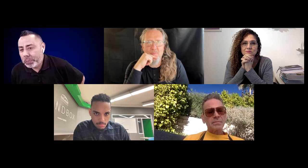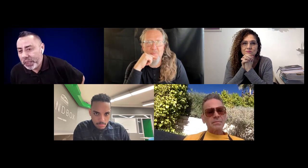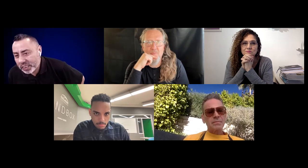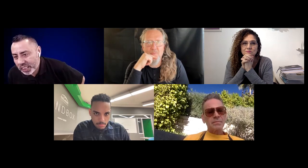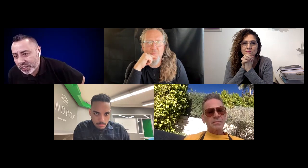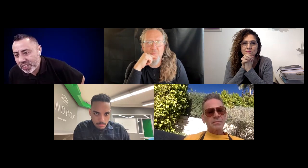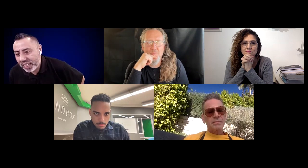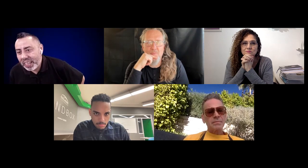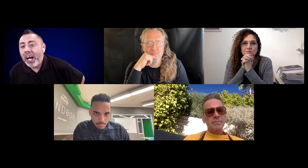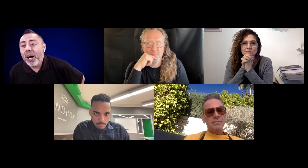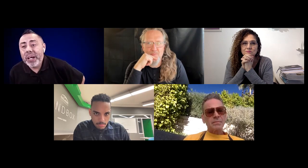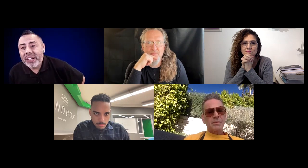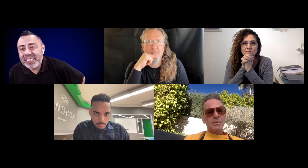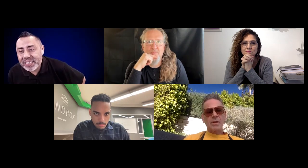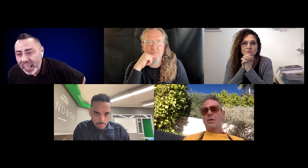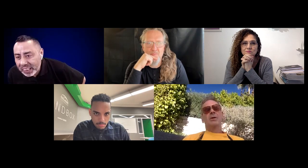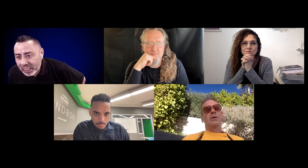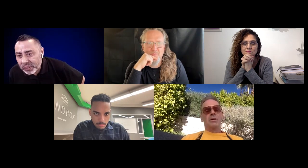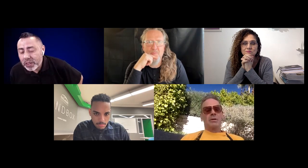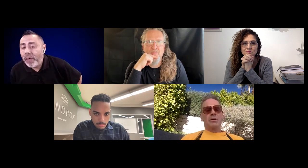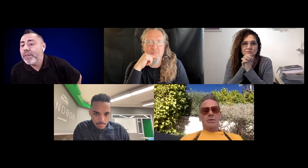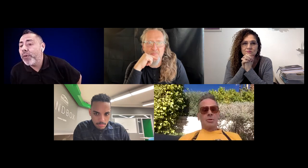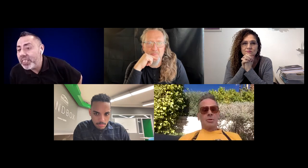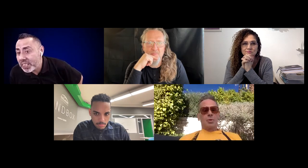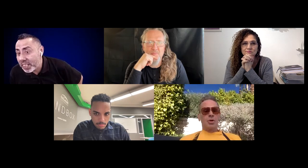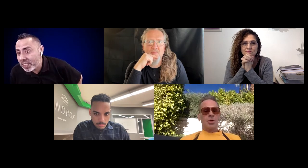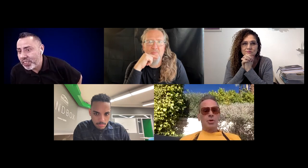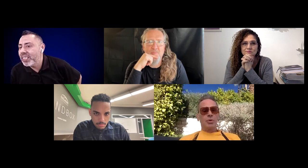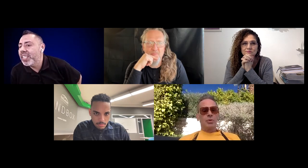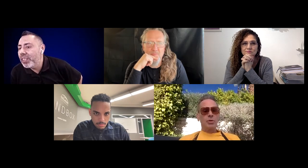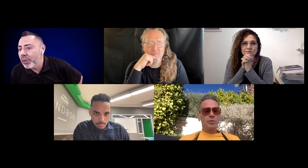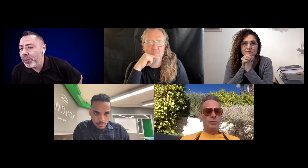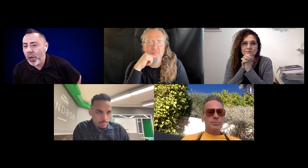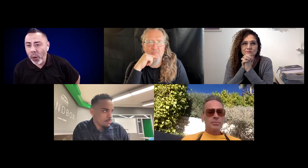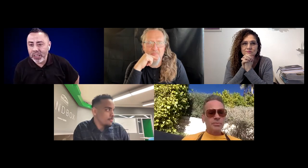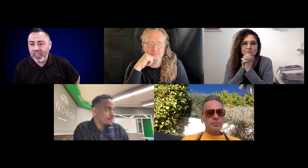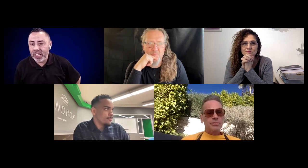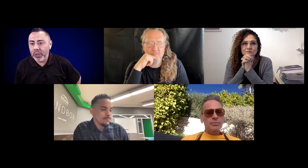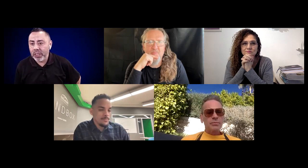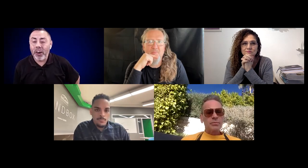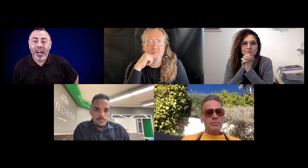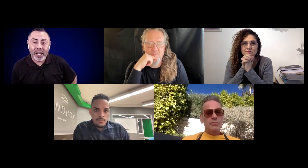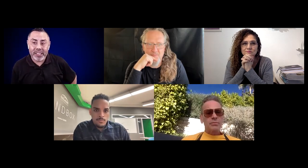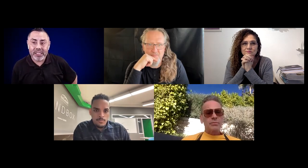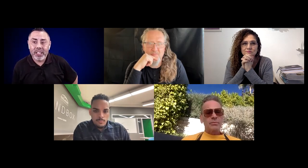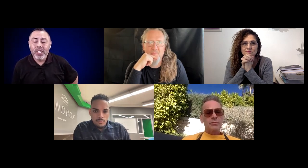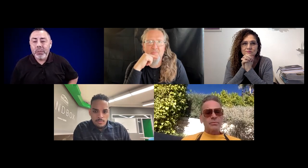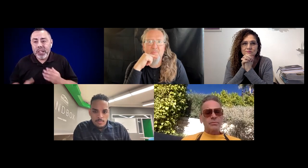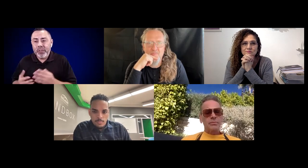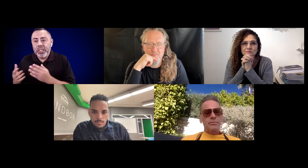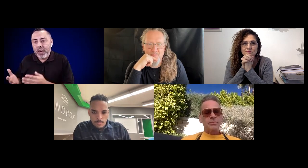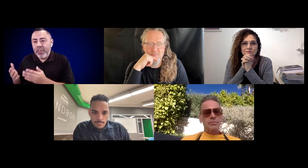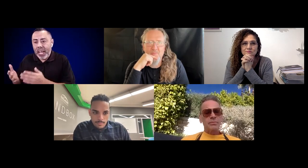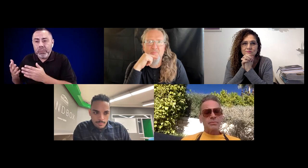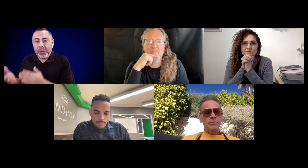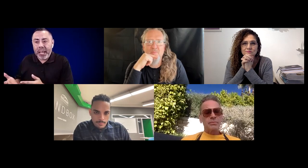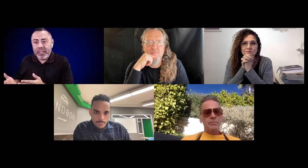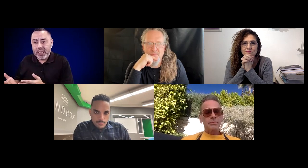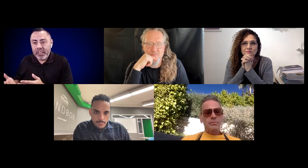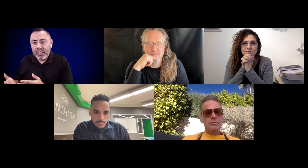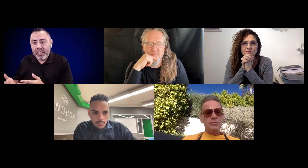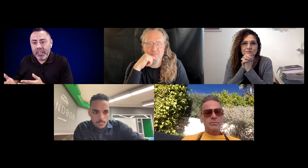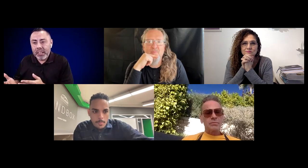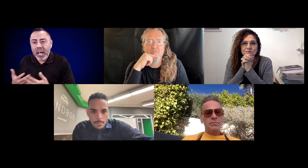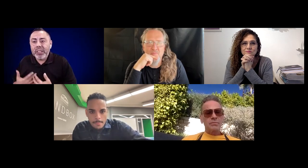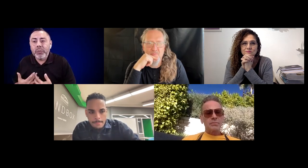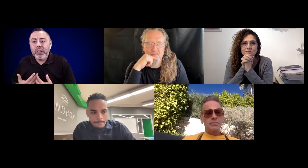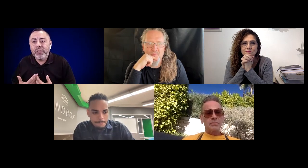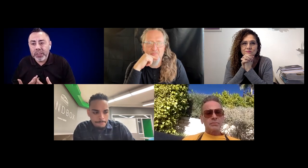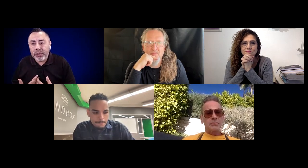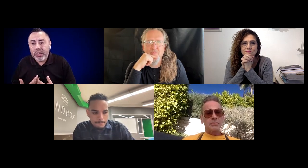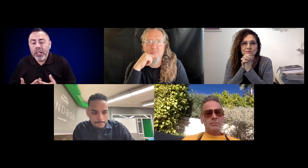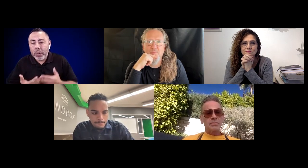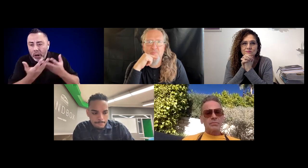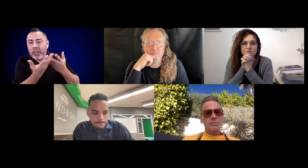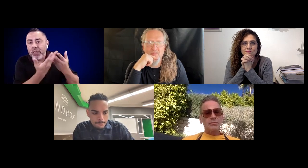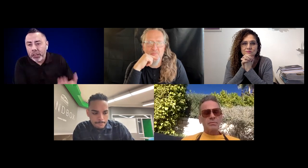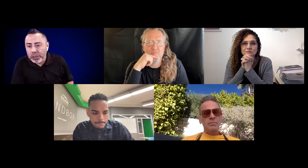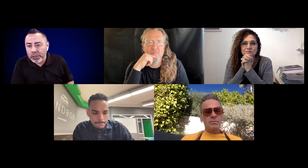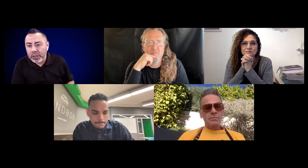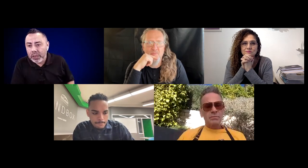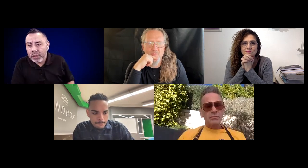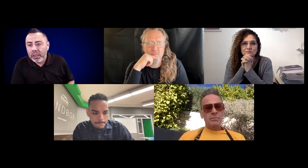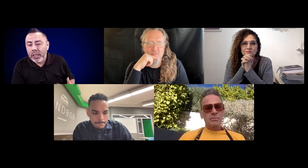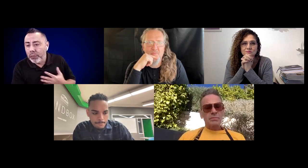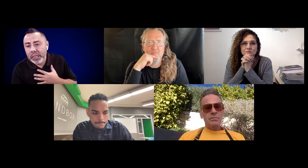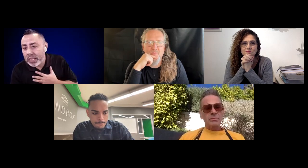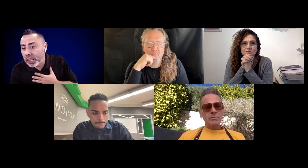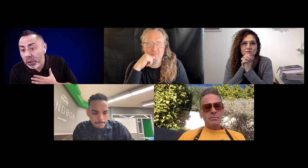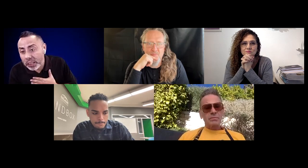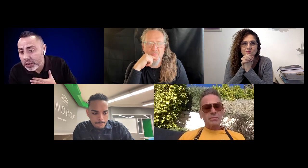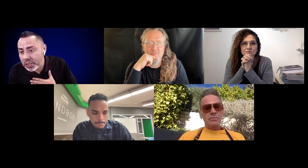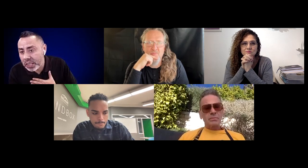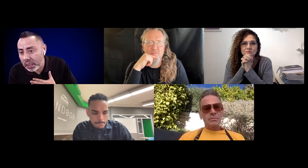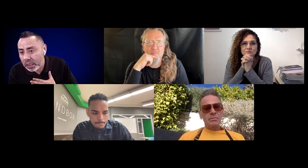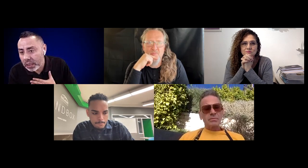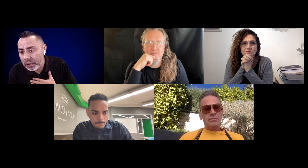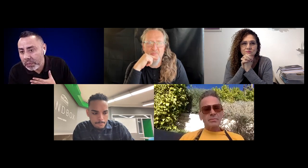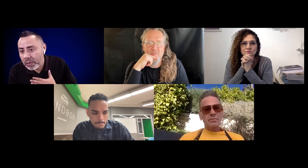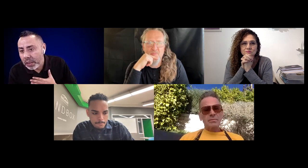The speaker continues to say, American sign language forces us to continue to only think with our eyes but if you're deaf and blind, how can one feel a part of the culture if we can no longer see?